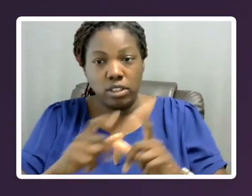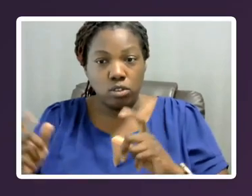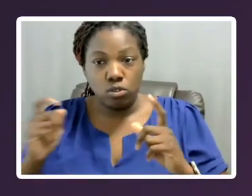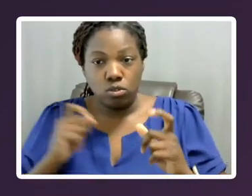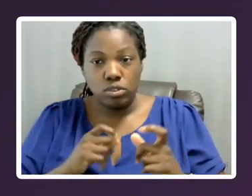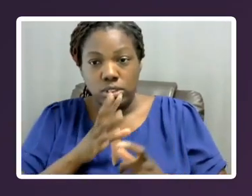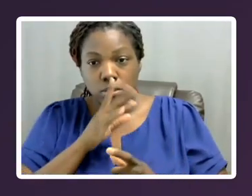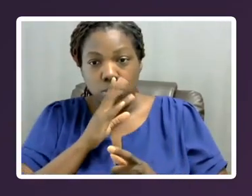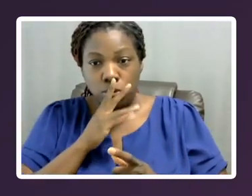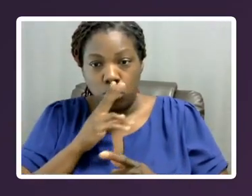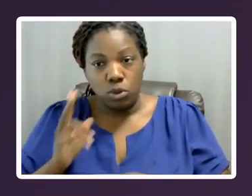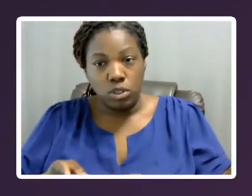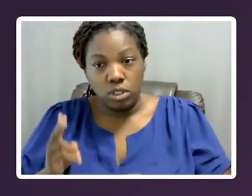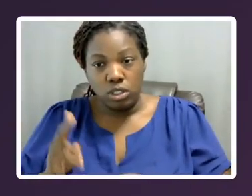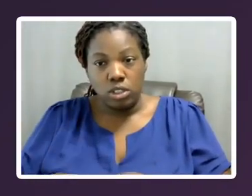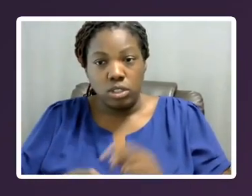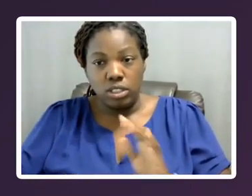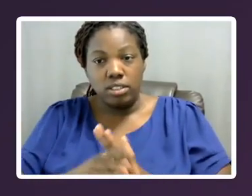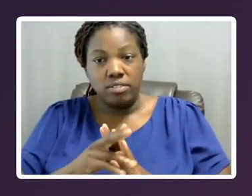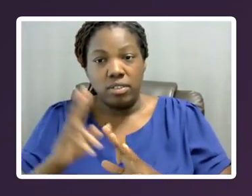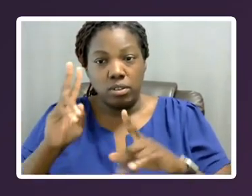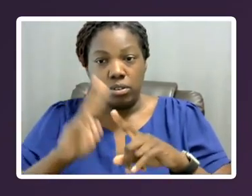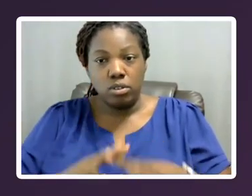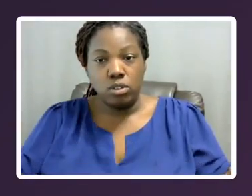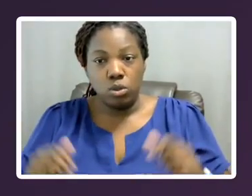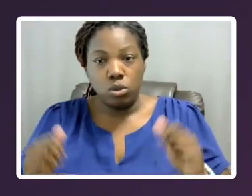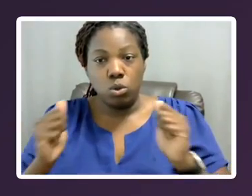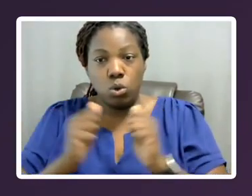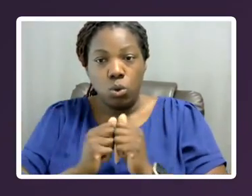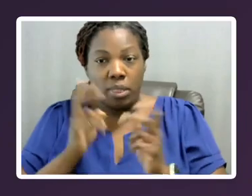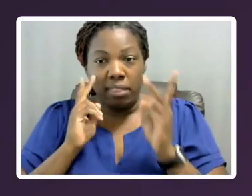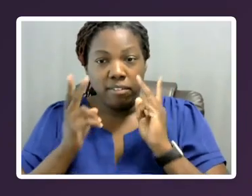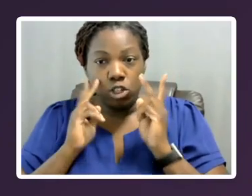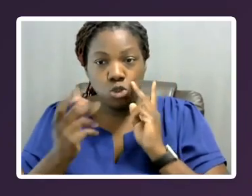vocabulary, comfort with visual literacy, and outline steps on how to collect and document